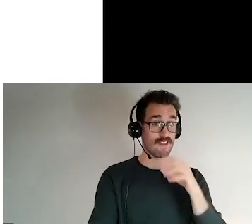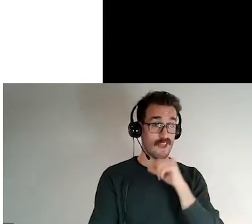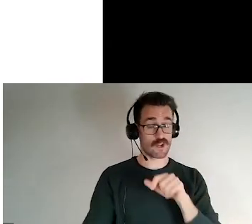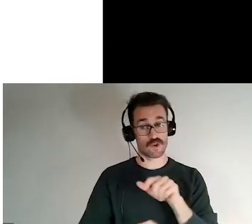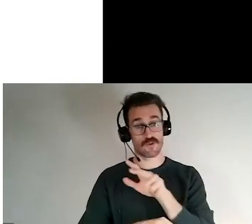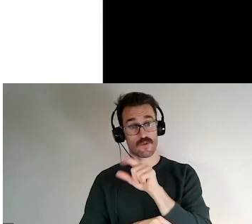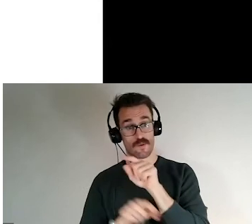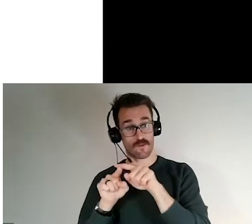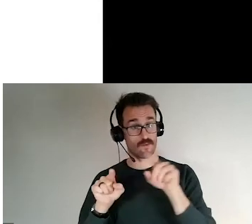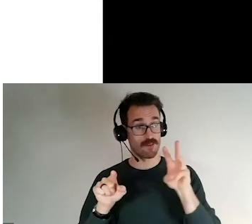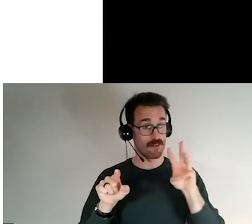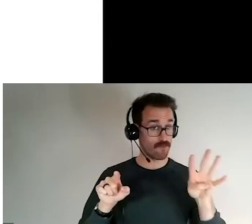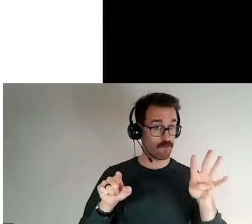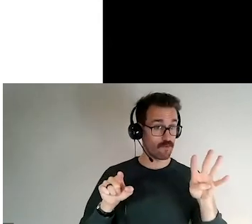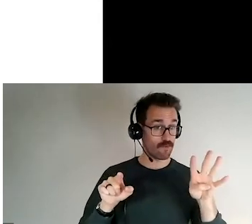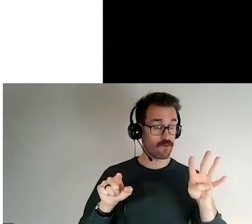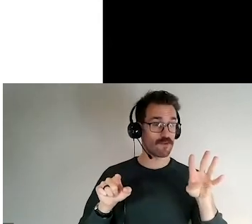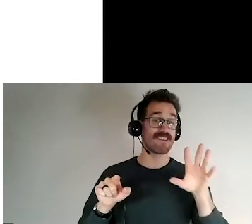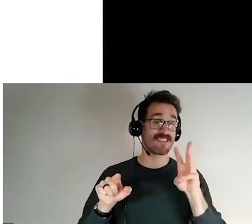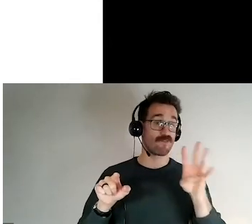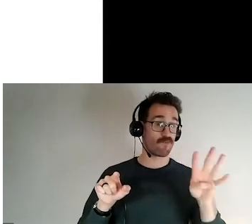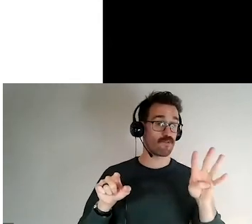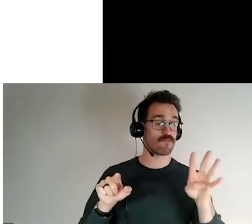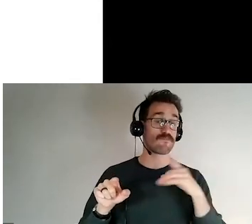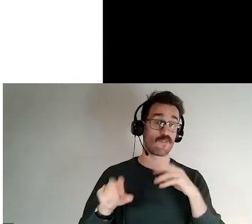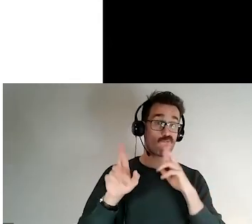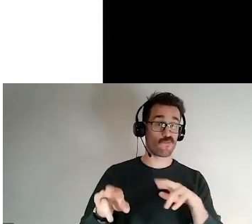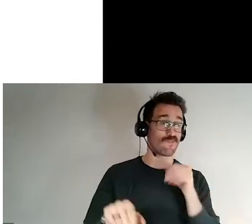are twice as likely to report not being in the workforce compared to people without